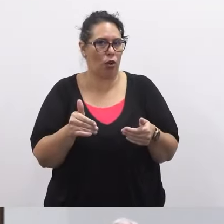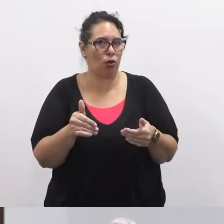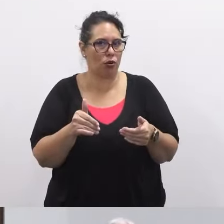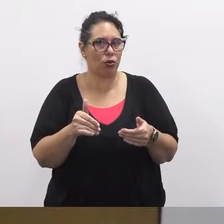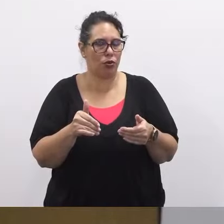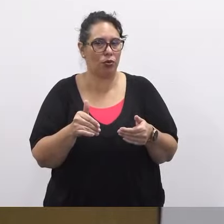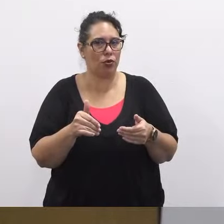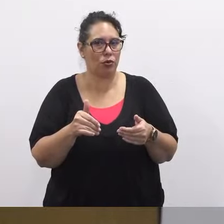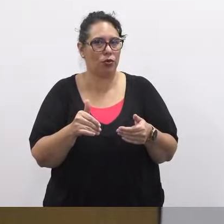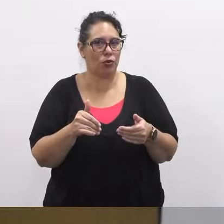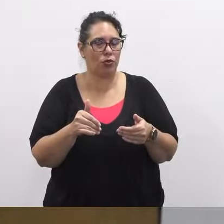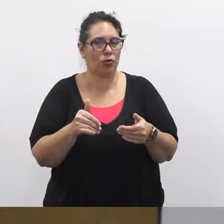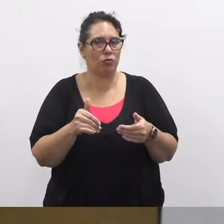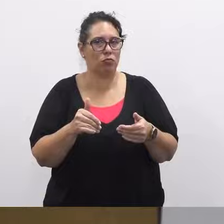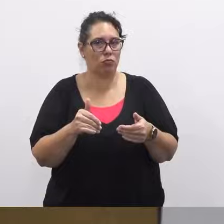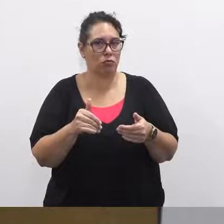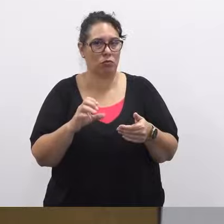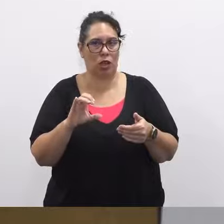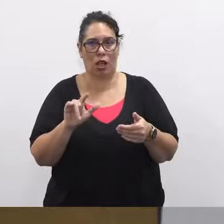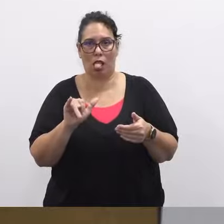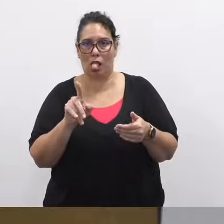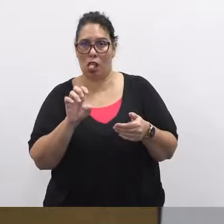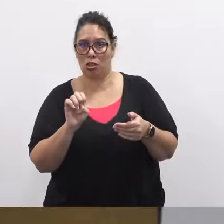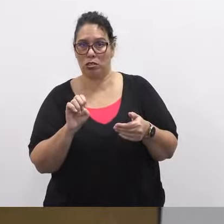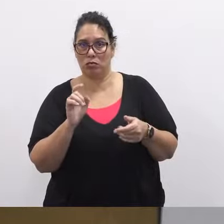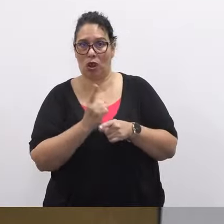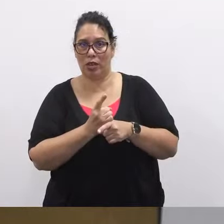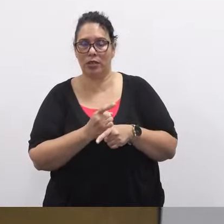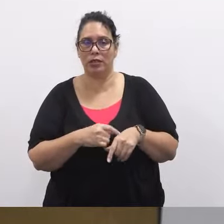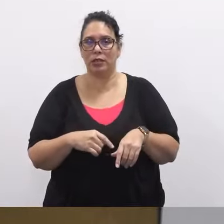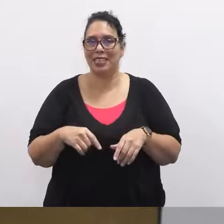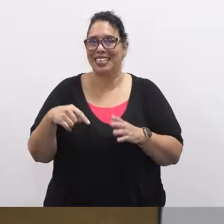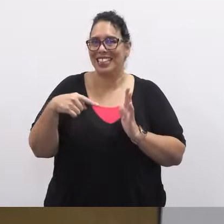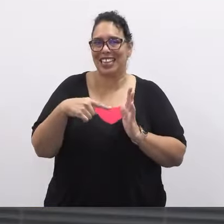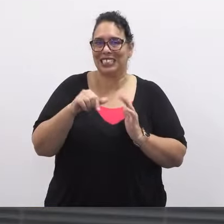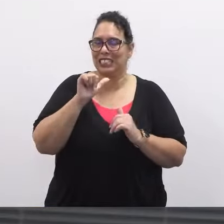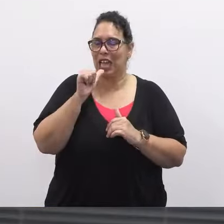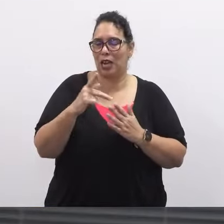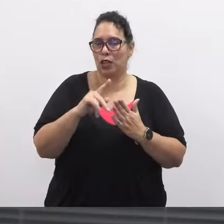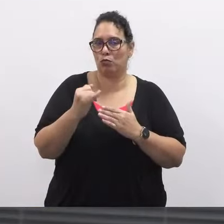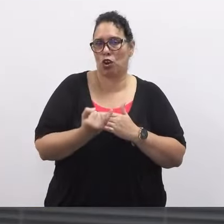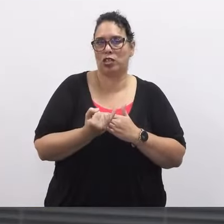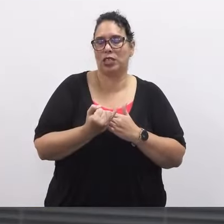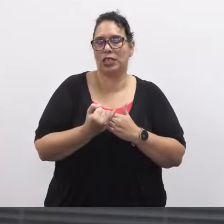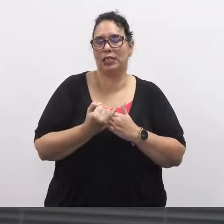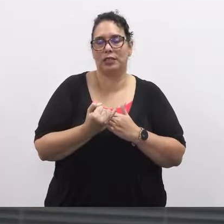local and disadvantaged hiring clause, correct? This is actually not on the project list for the CWDA agreement.